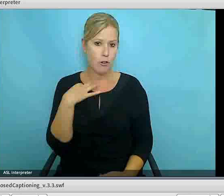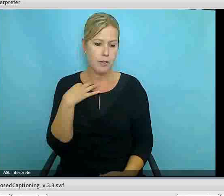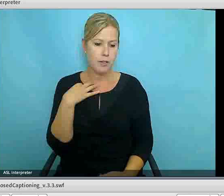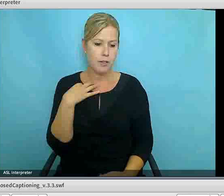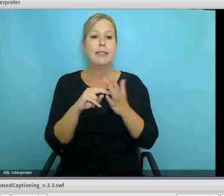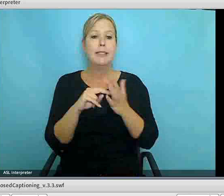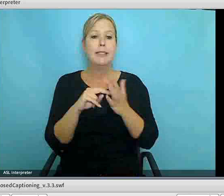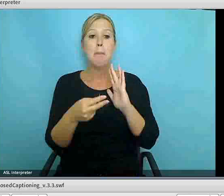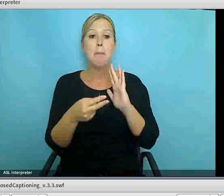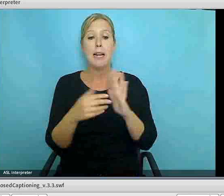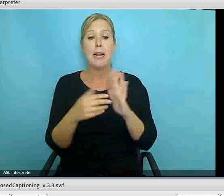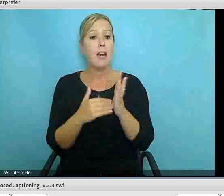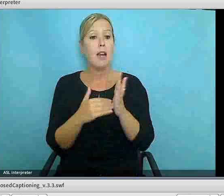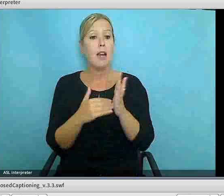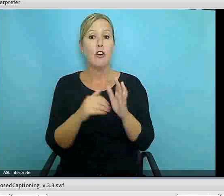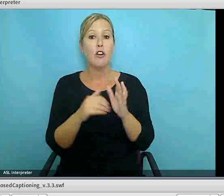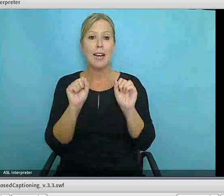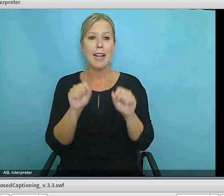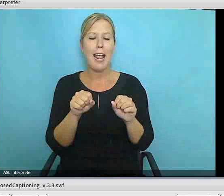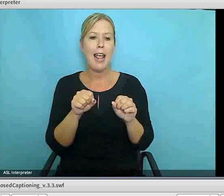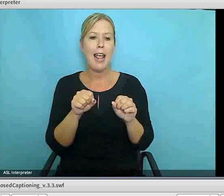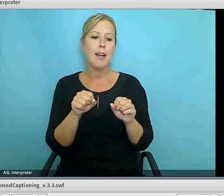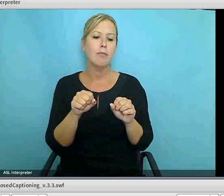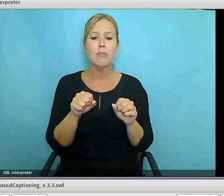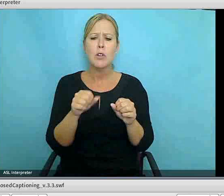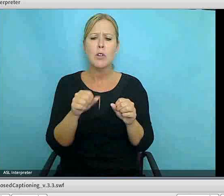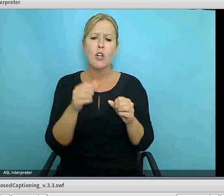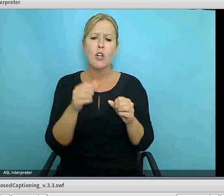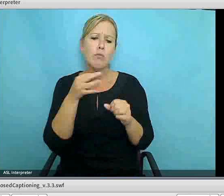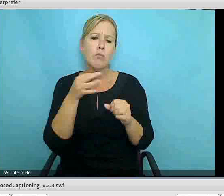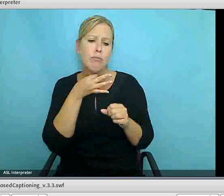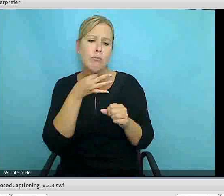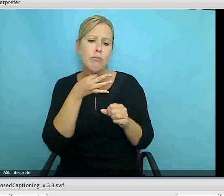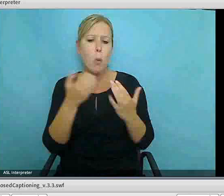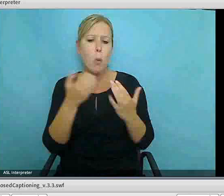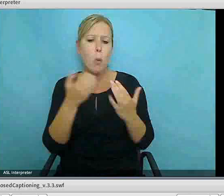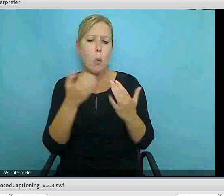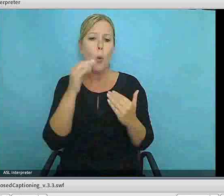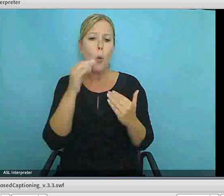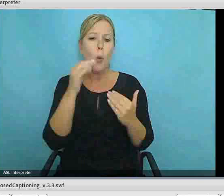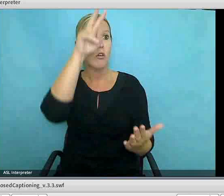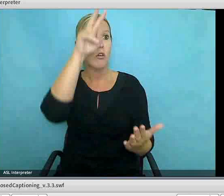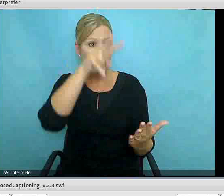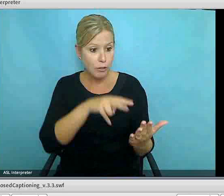There are certain characteristics of folks that determine whether they are eligible or not.